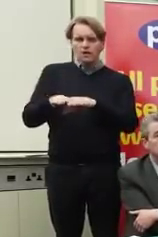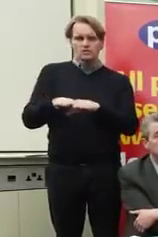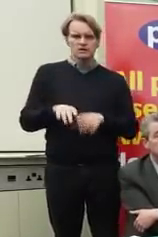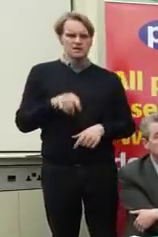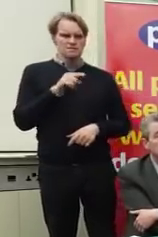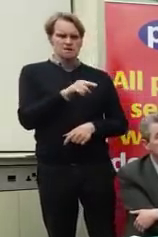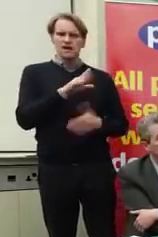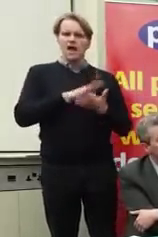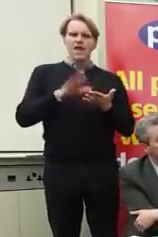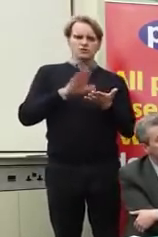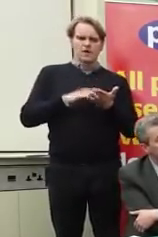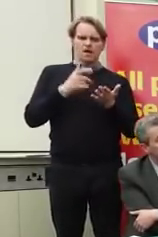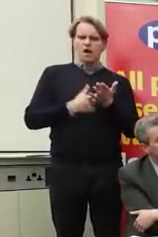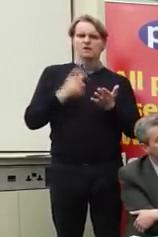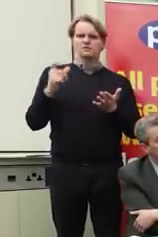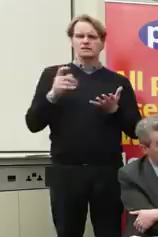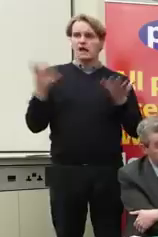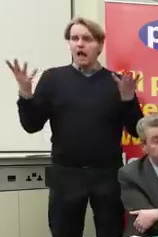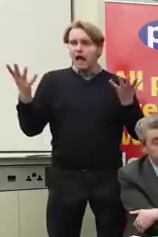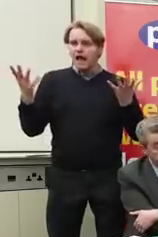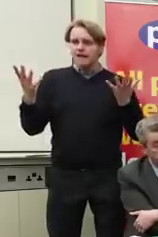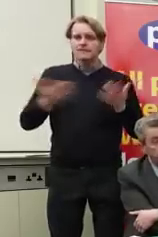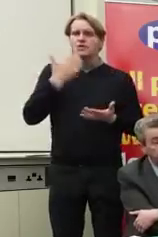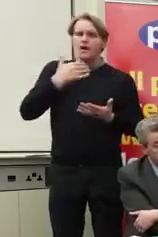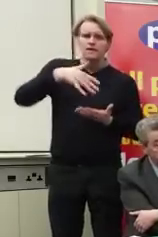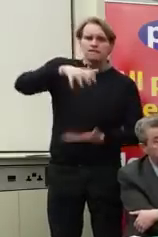are concerned about they're not collecting enough tax! It's not rocket